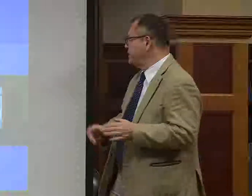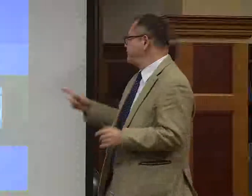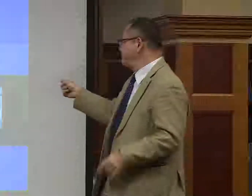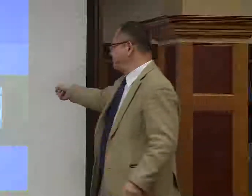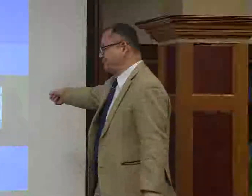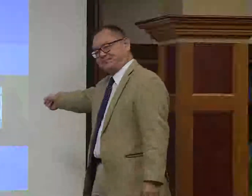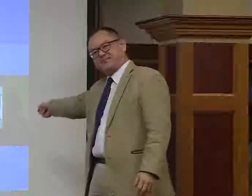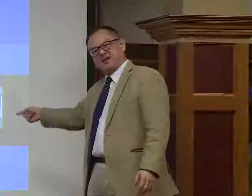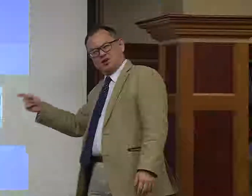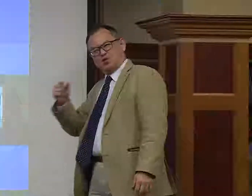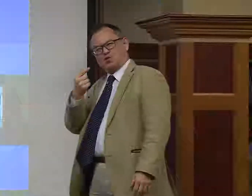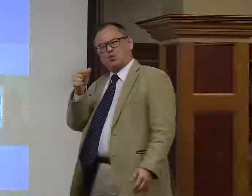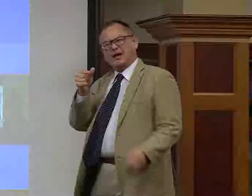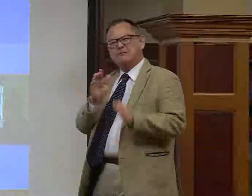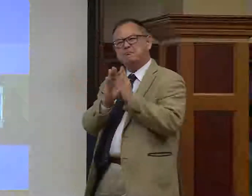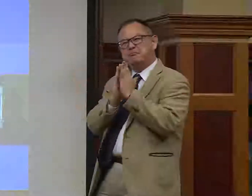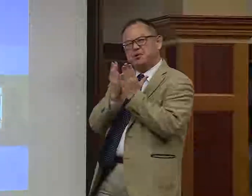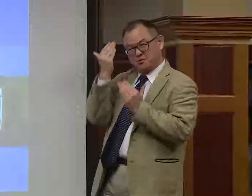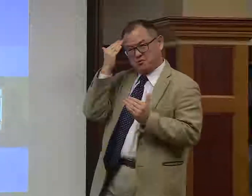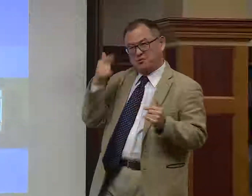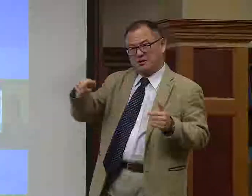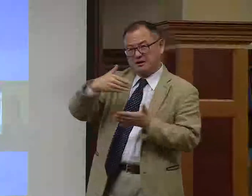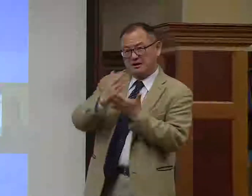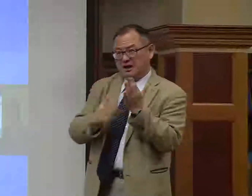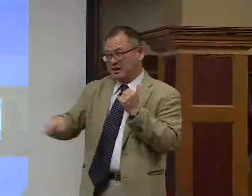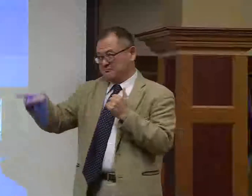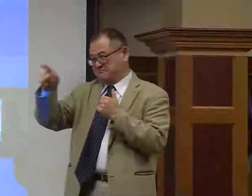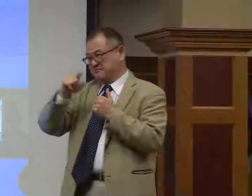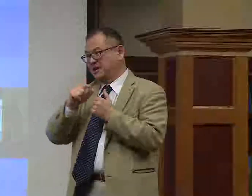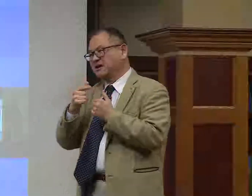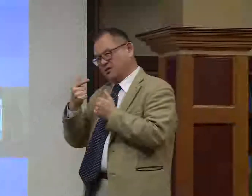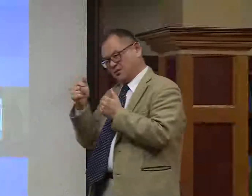You might all be familiar with the "Green Book."